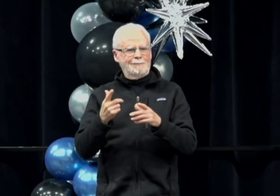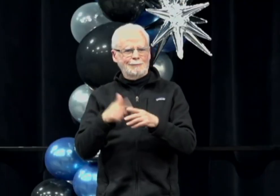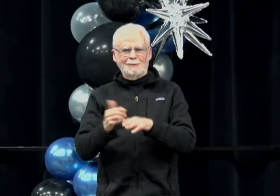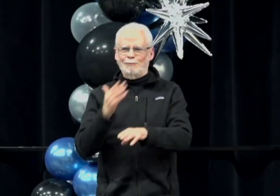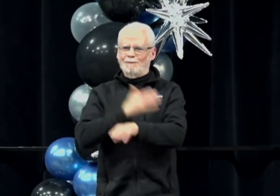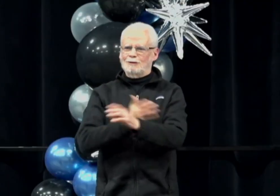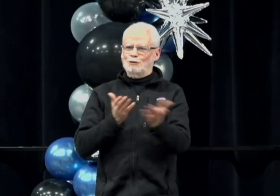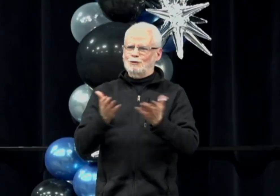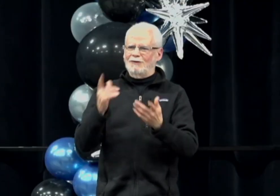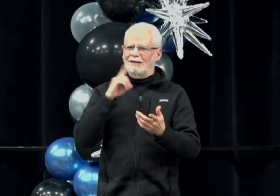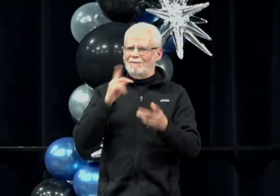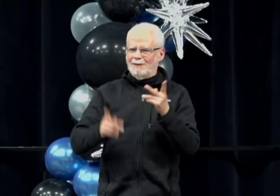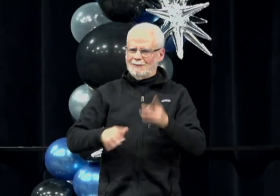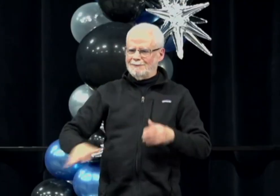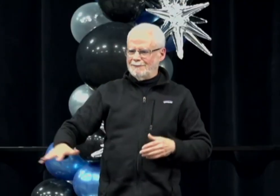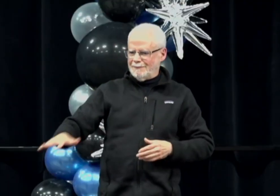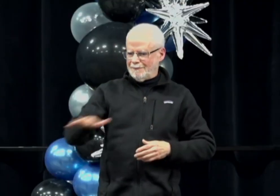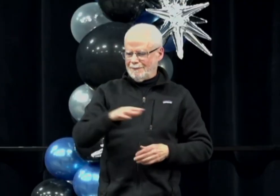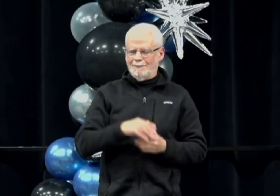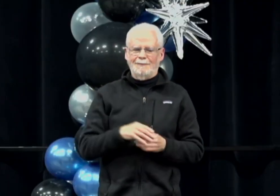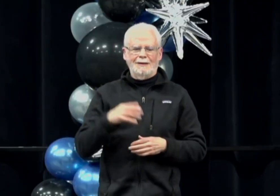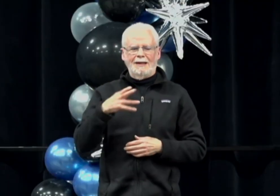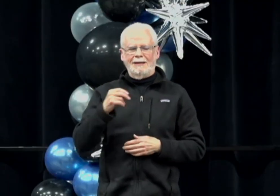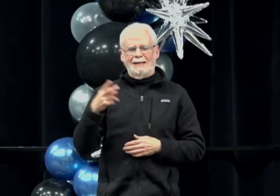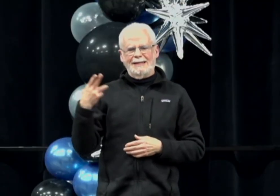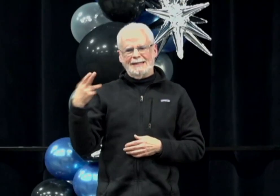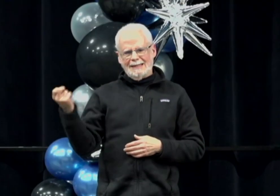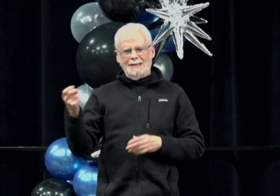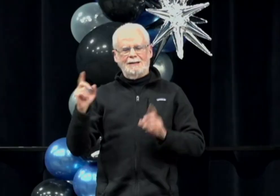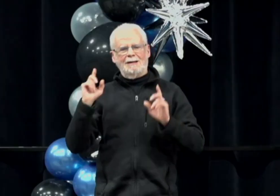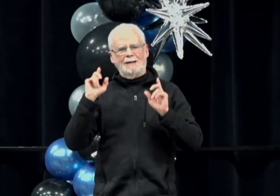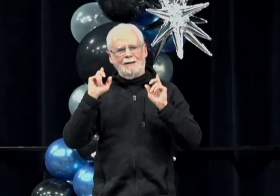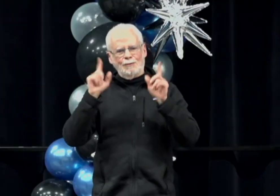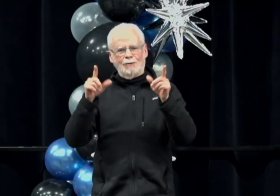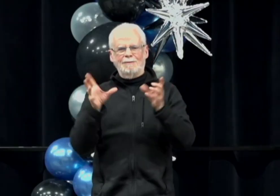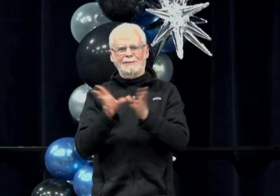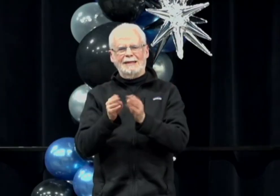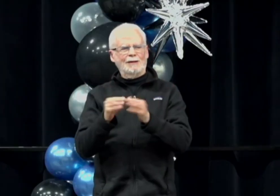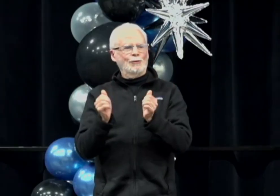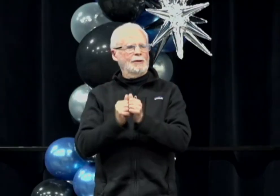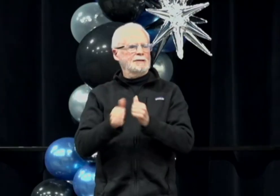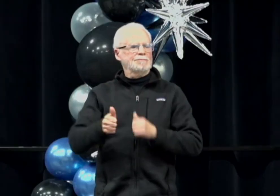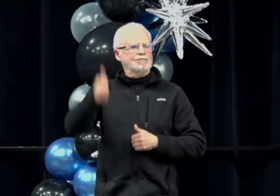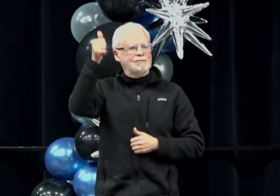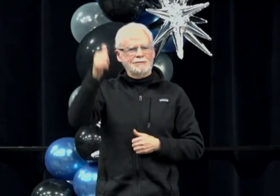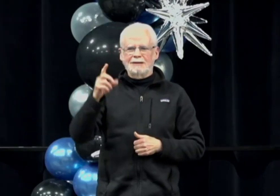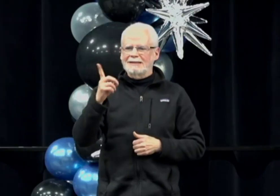Governor’s speech. That was an important moment! My boss Dr. John Scanlan and I were working hard